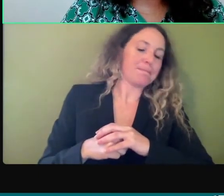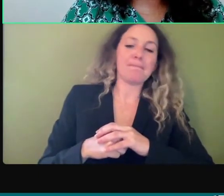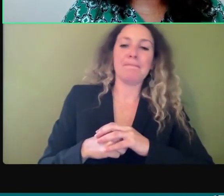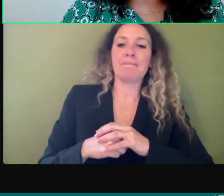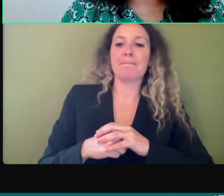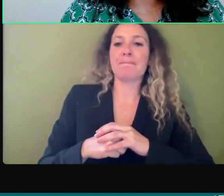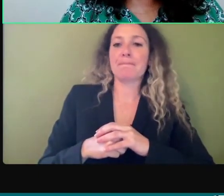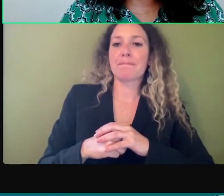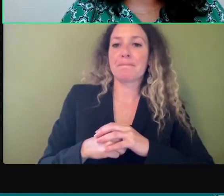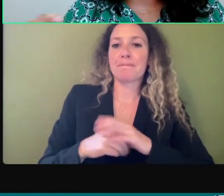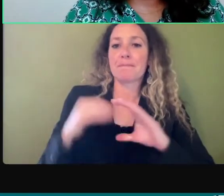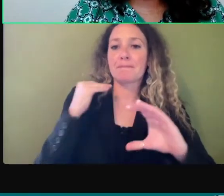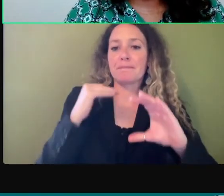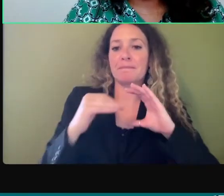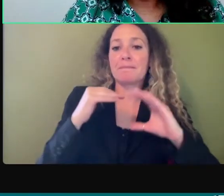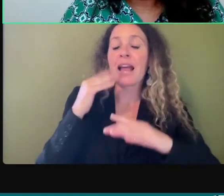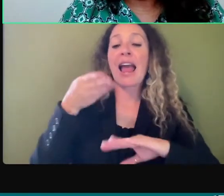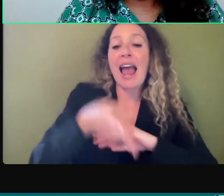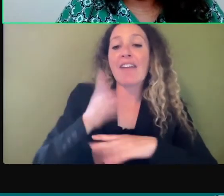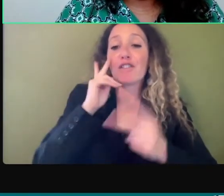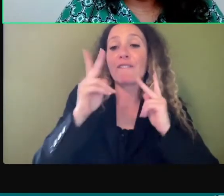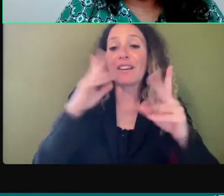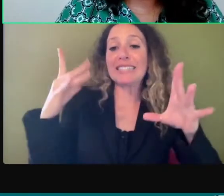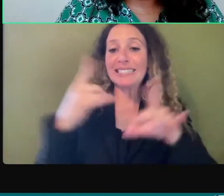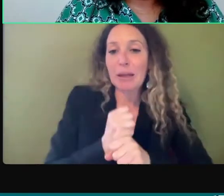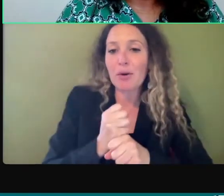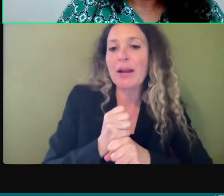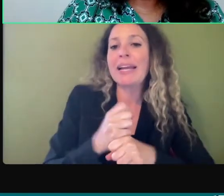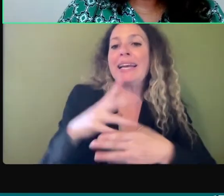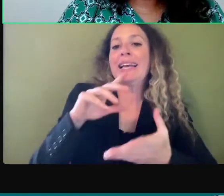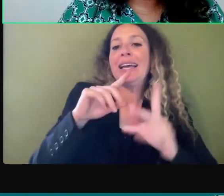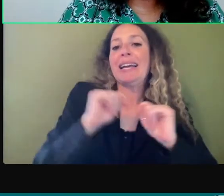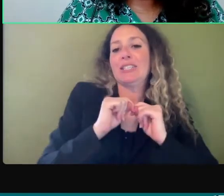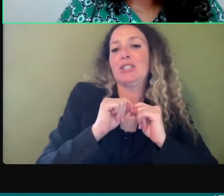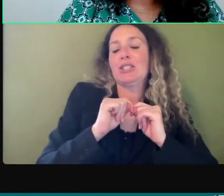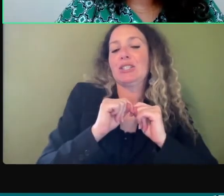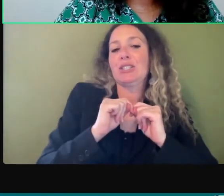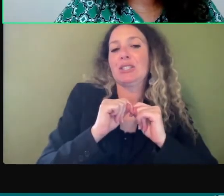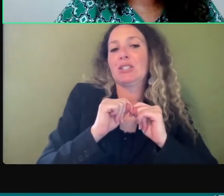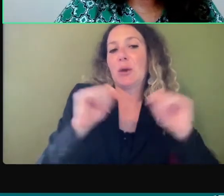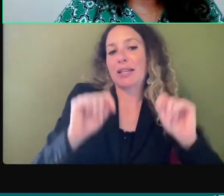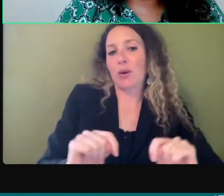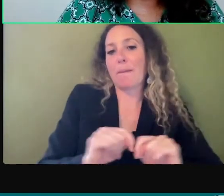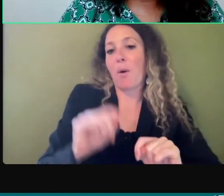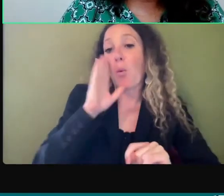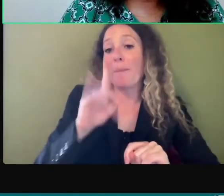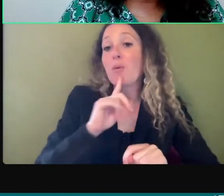after-visit summary or transcript would be really helpful. As far as clinic and healthcare system